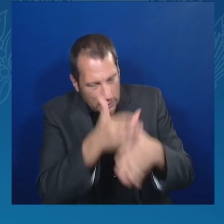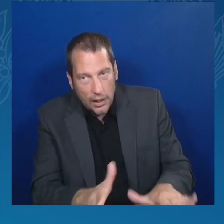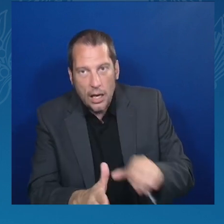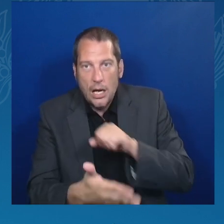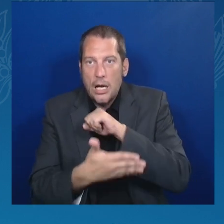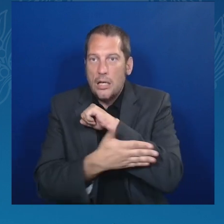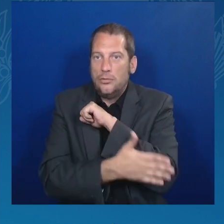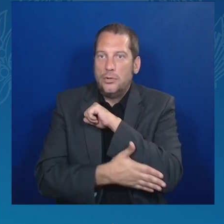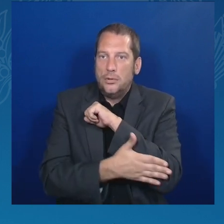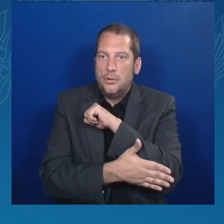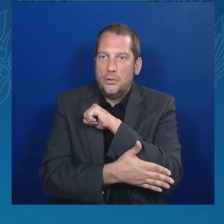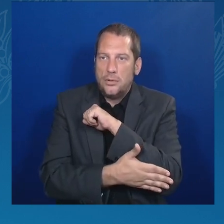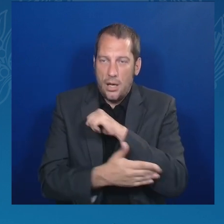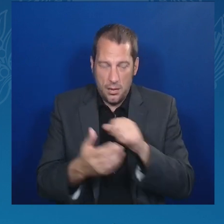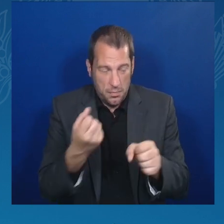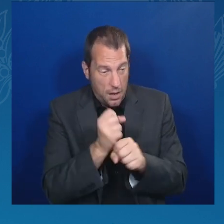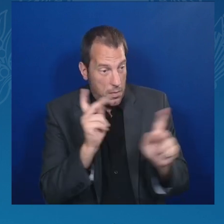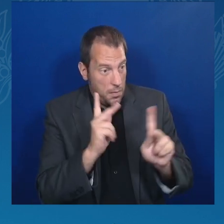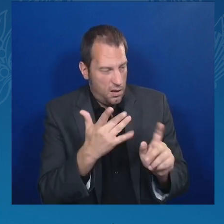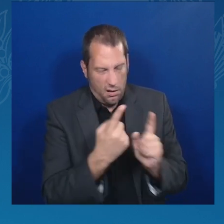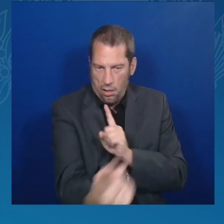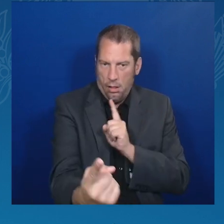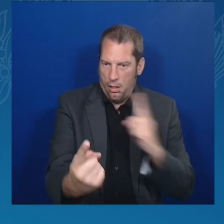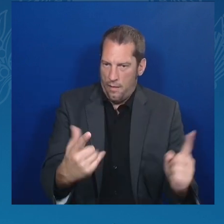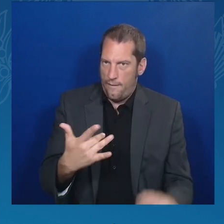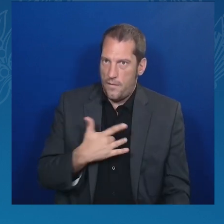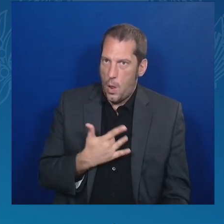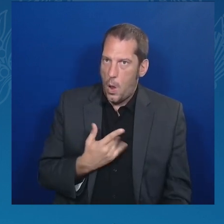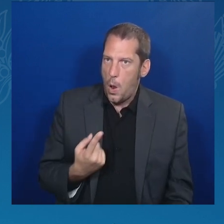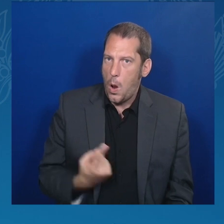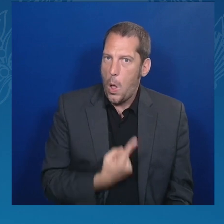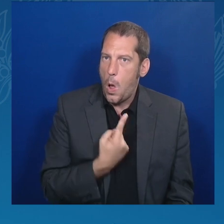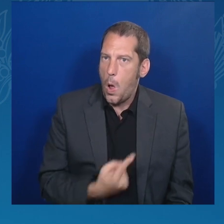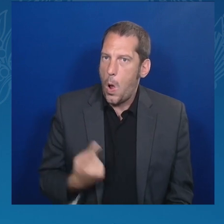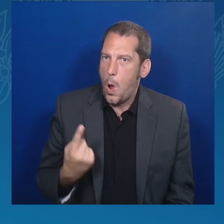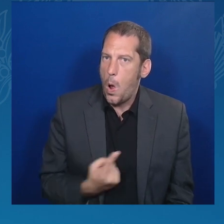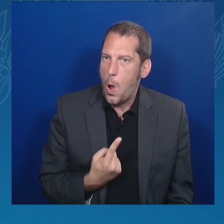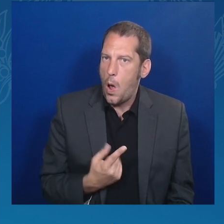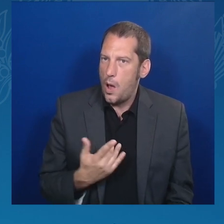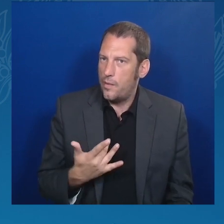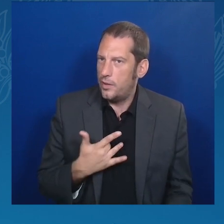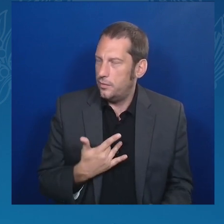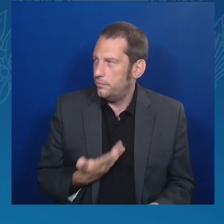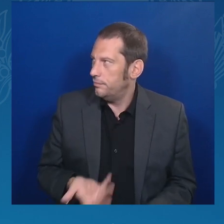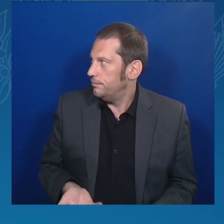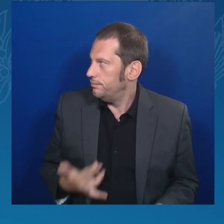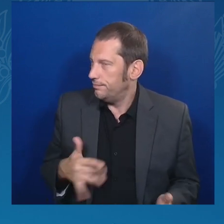But in the face of these attacks, we here know the power of the collective.